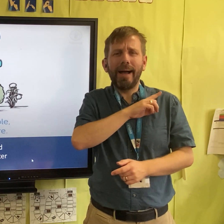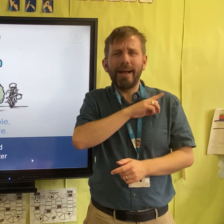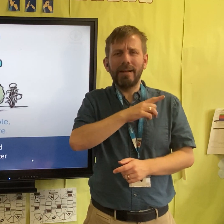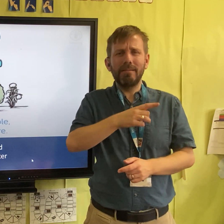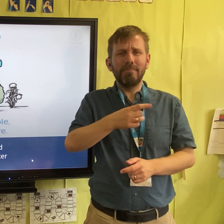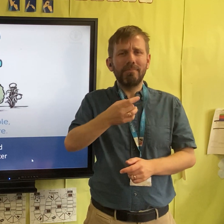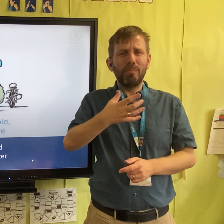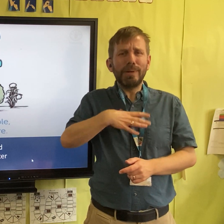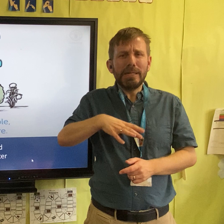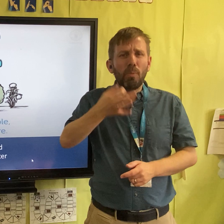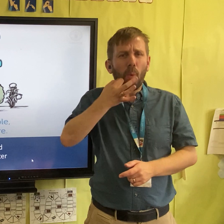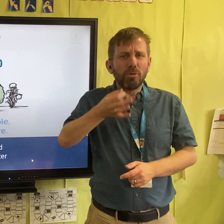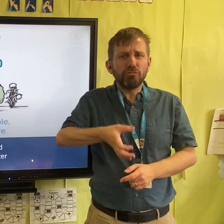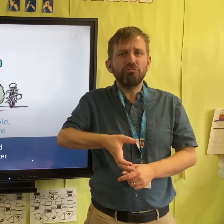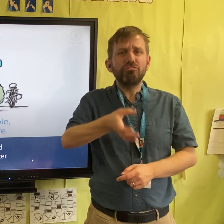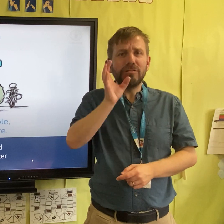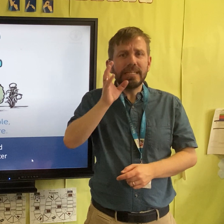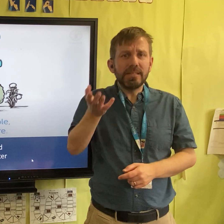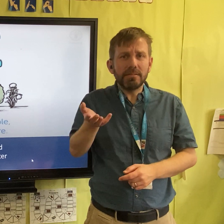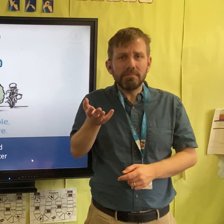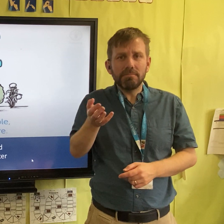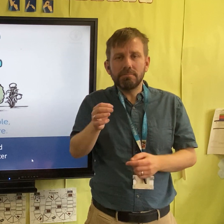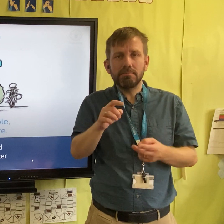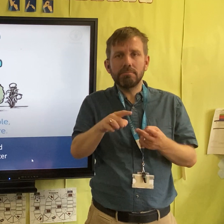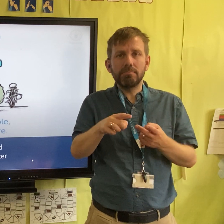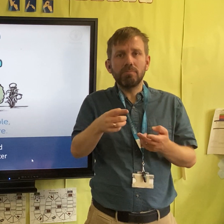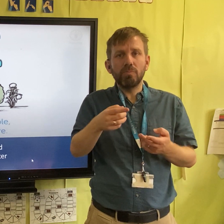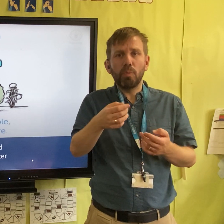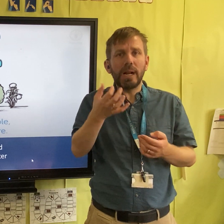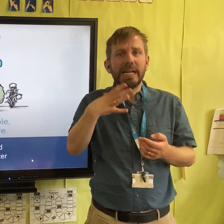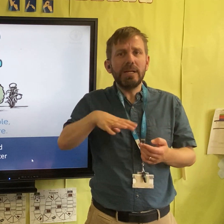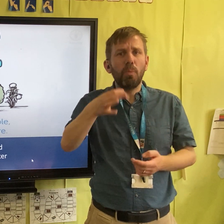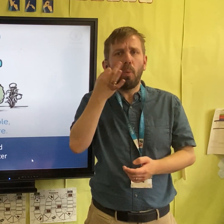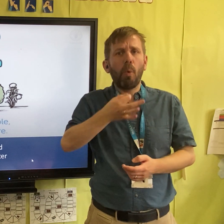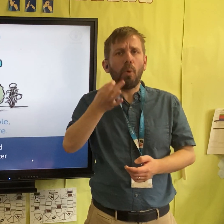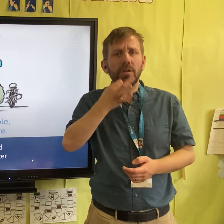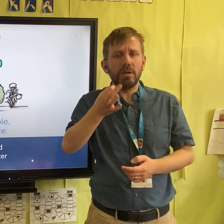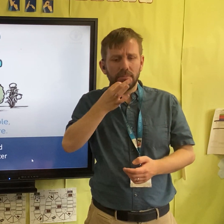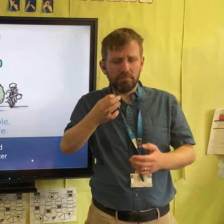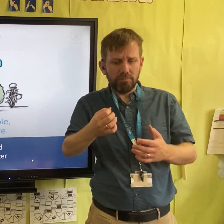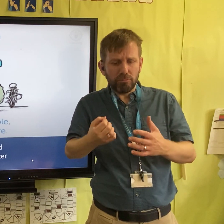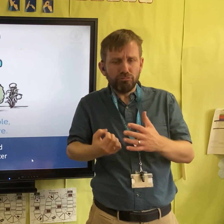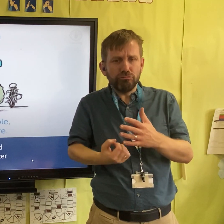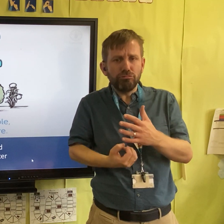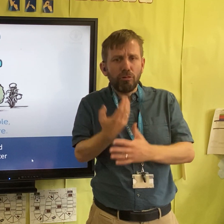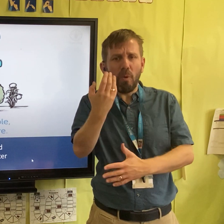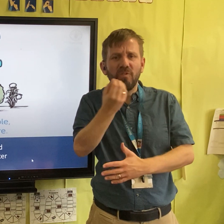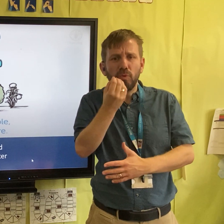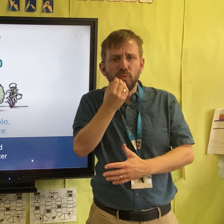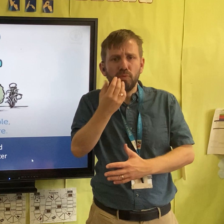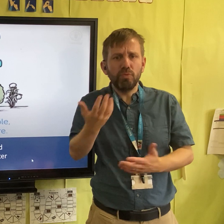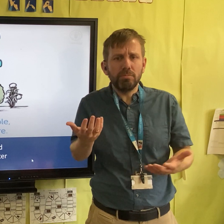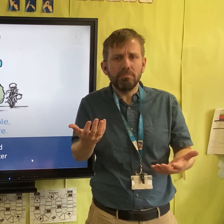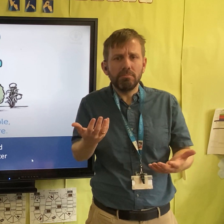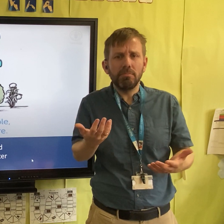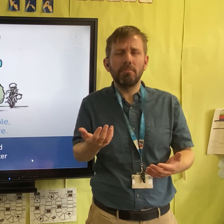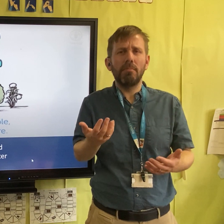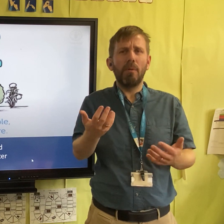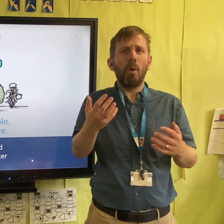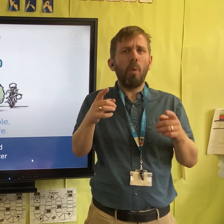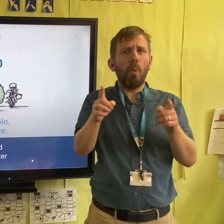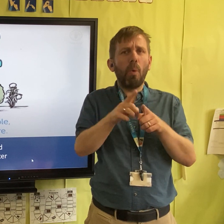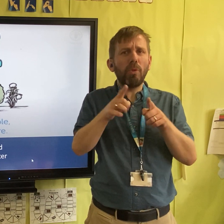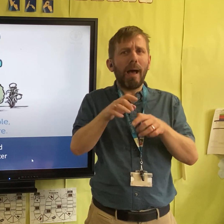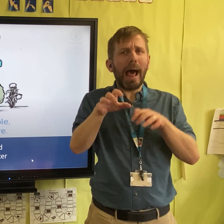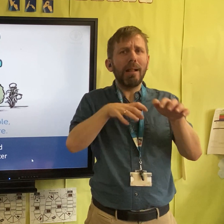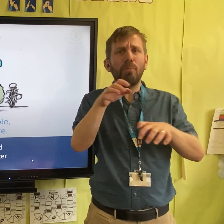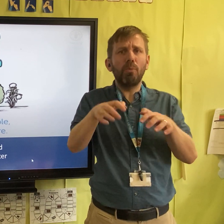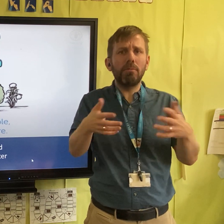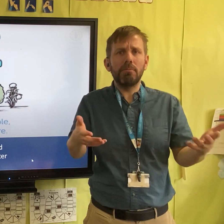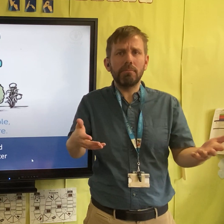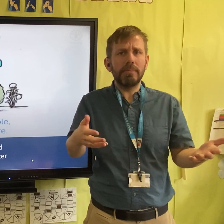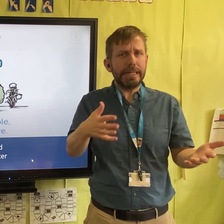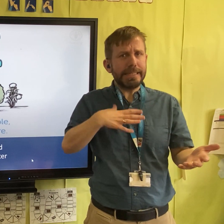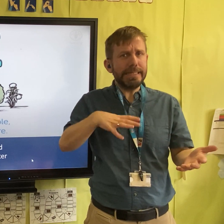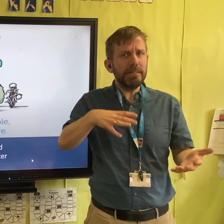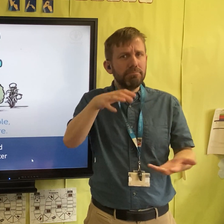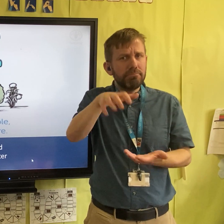but why? We need water to drink. We need water to grow food. But also, animals,